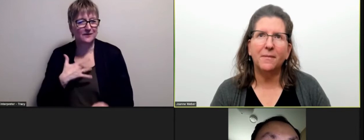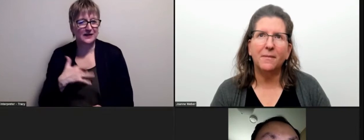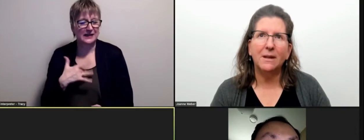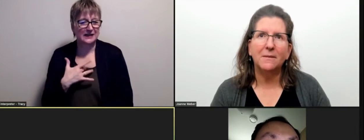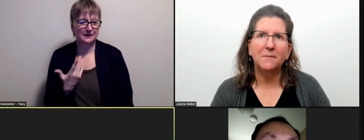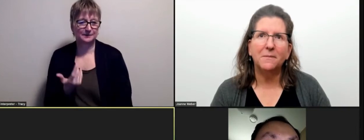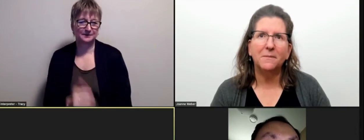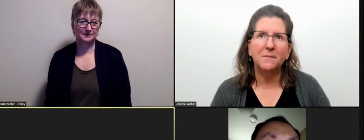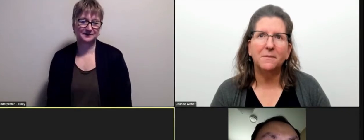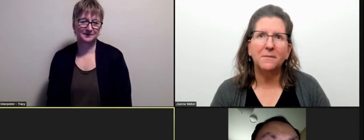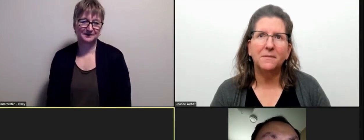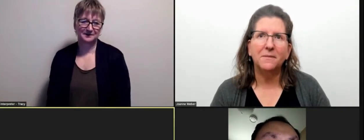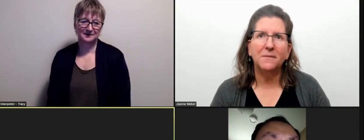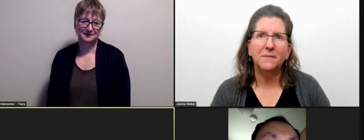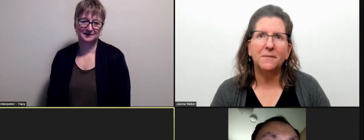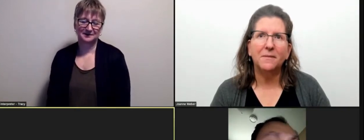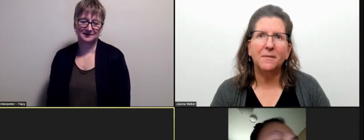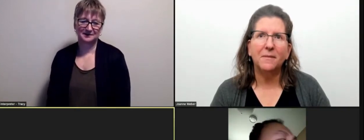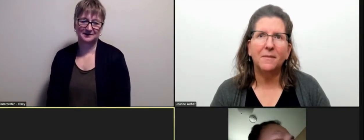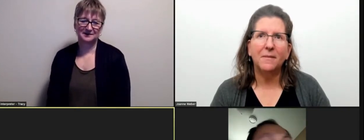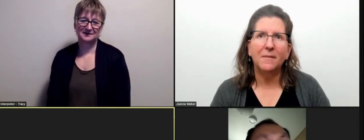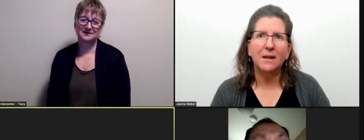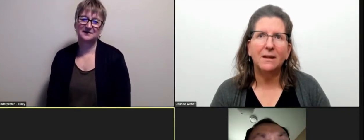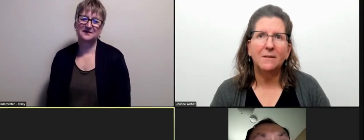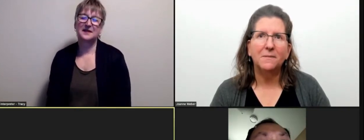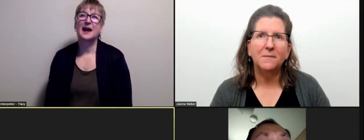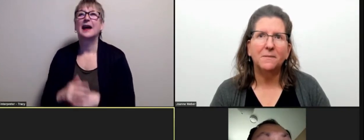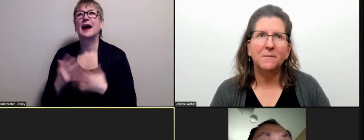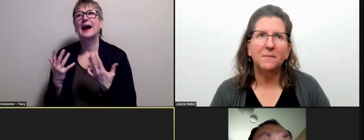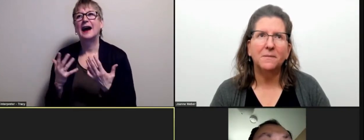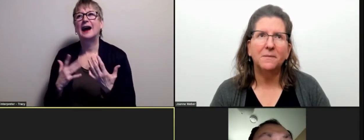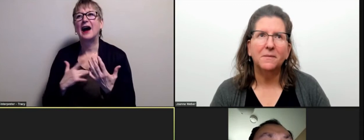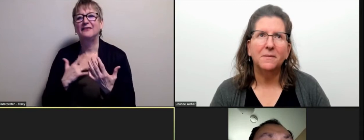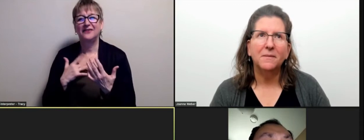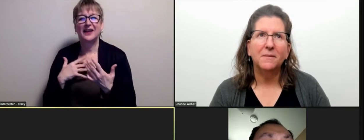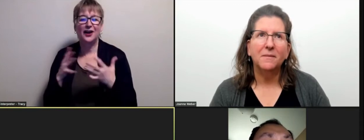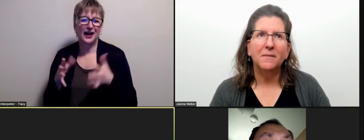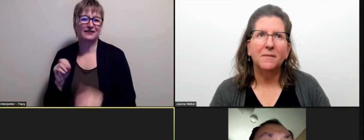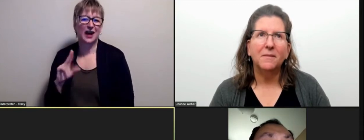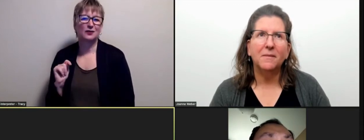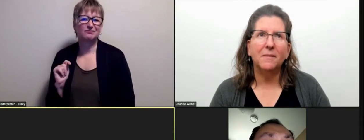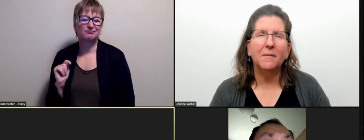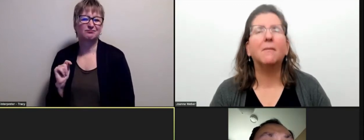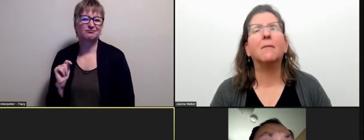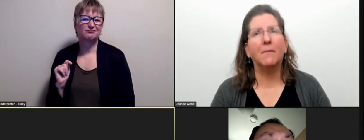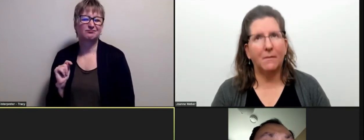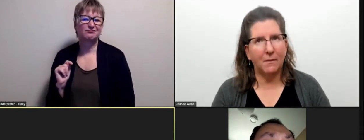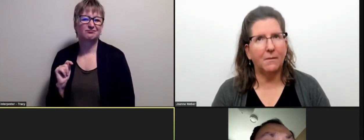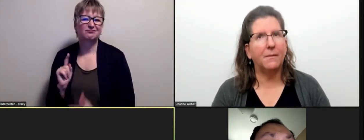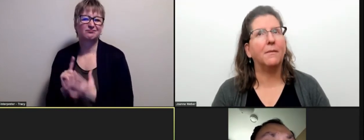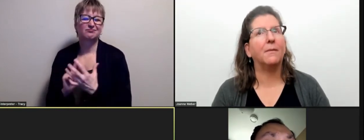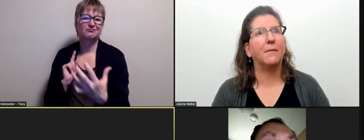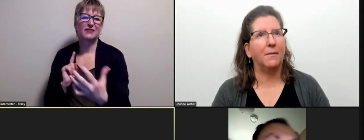Major: Um it made me feel left out from, you know, the open world.